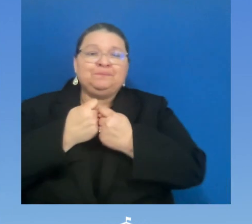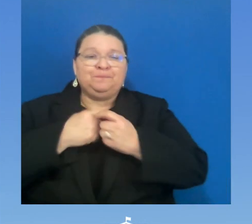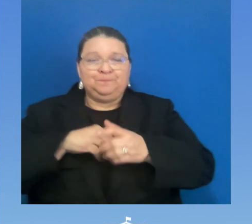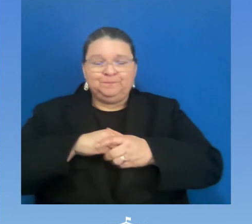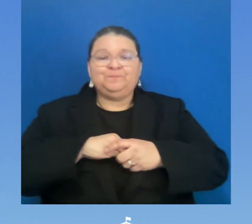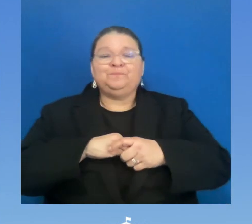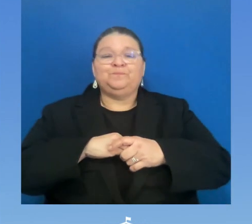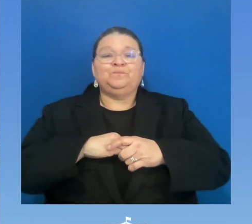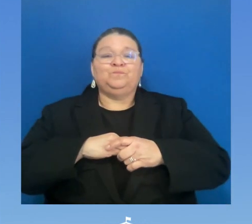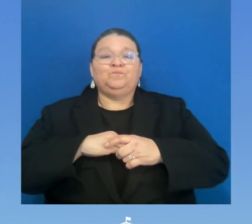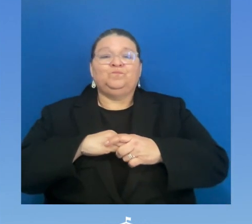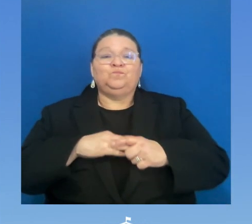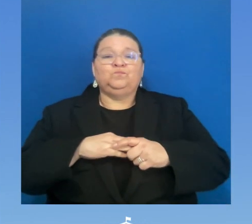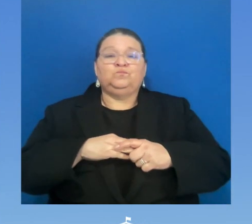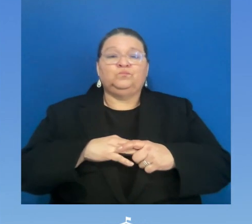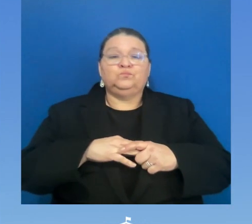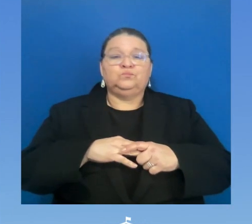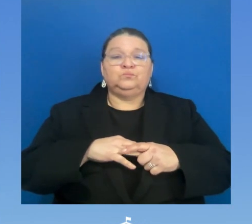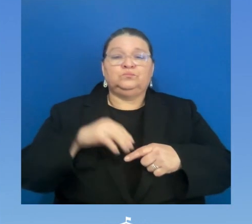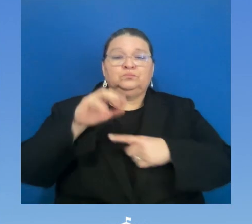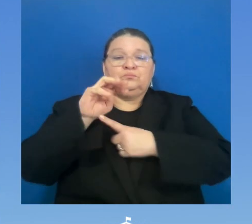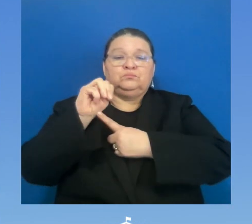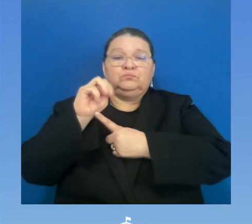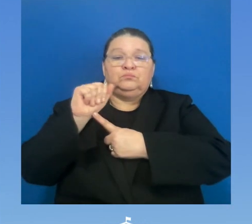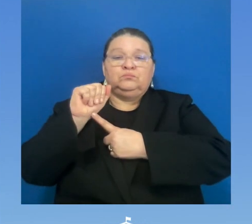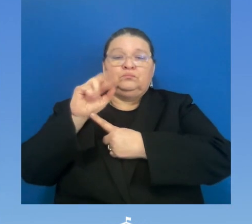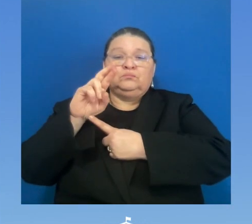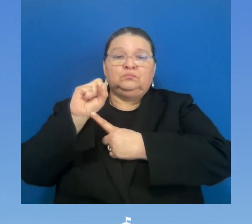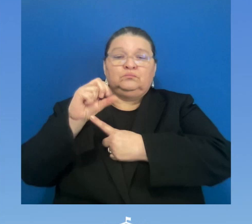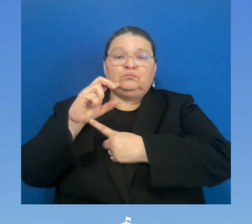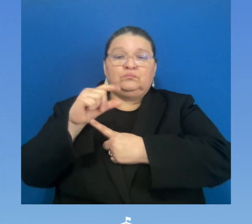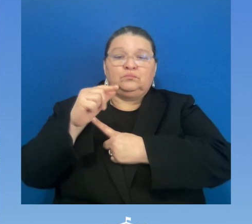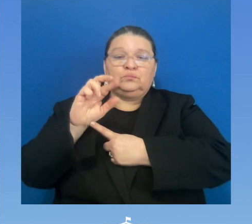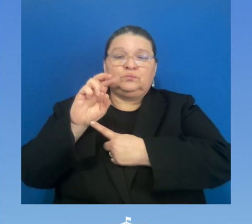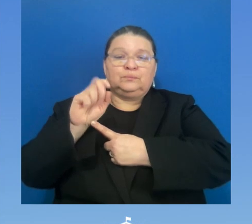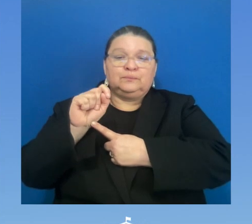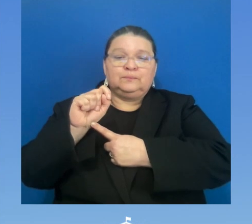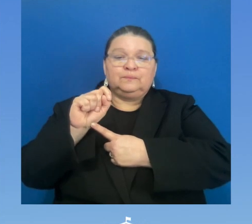Julie Foudy, Briana Scurry and Cindy Partlow